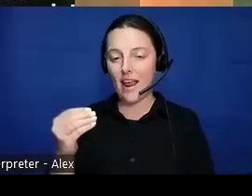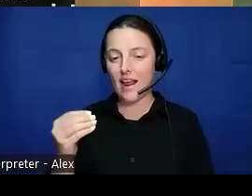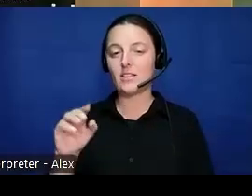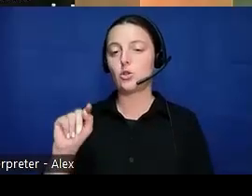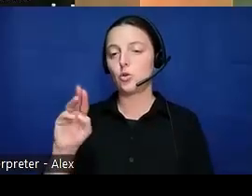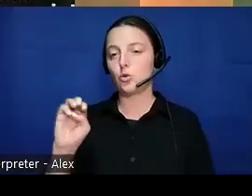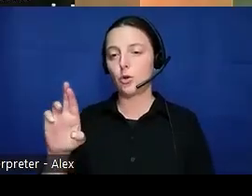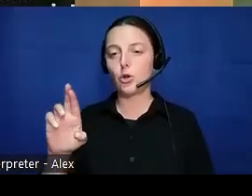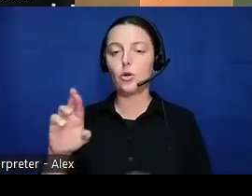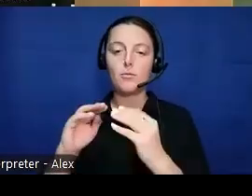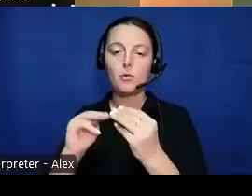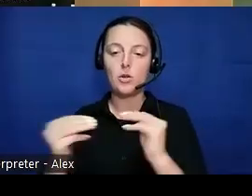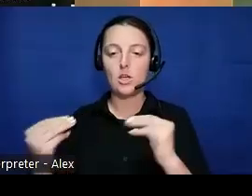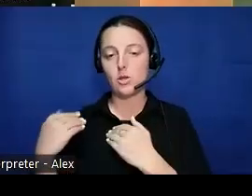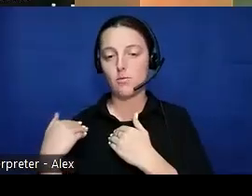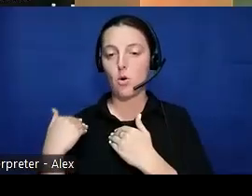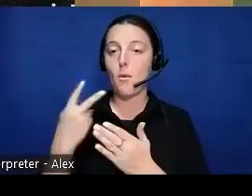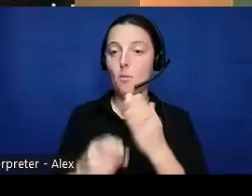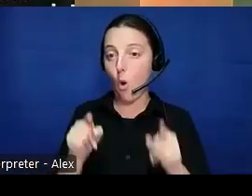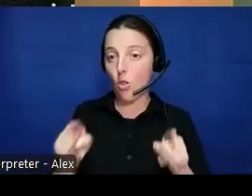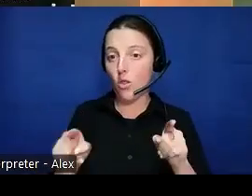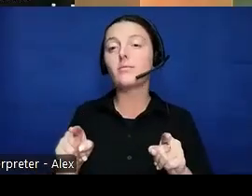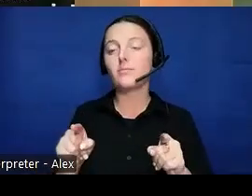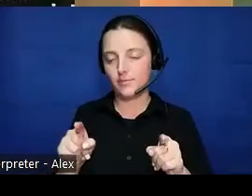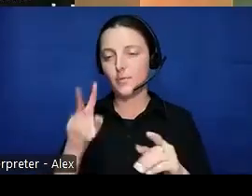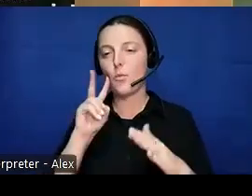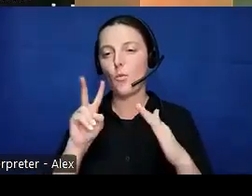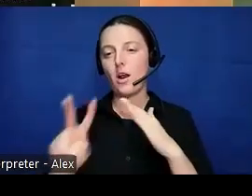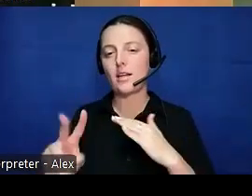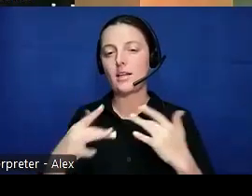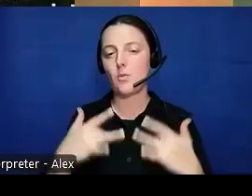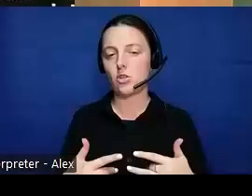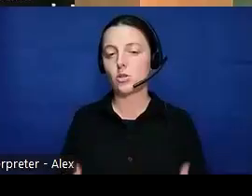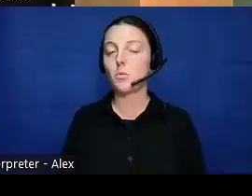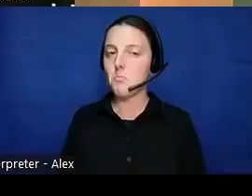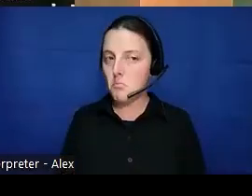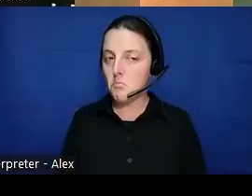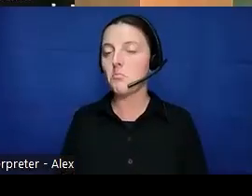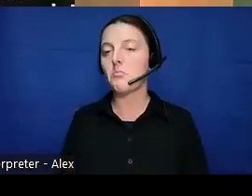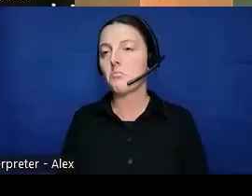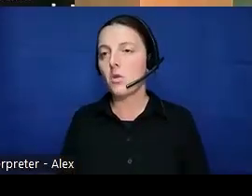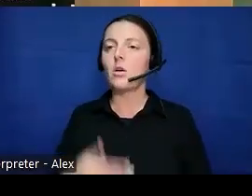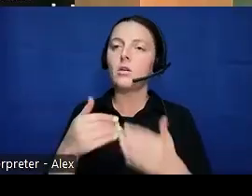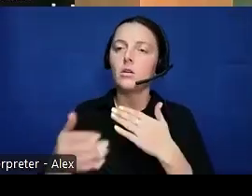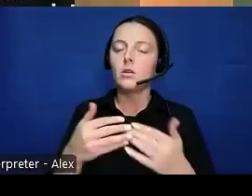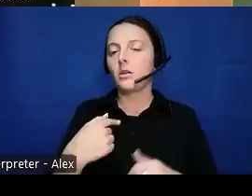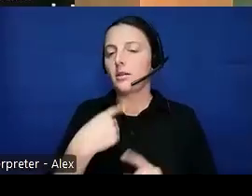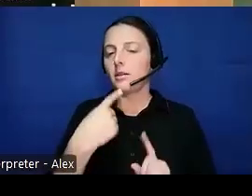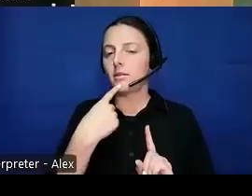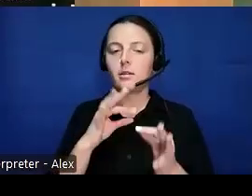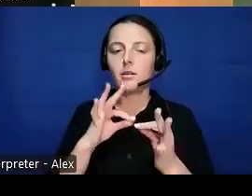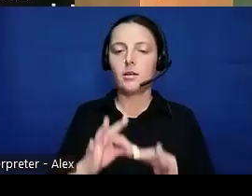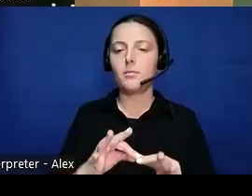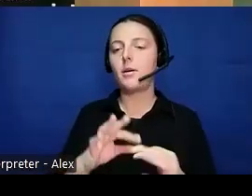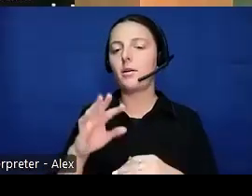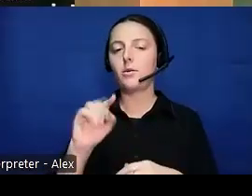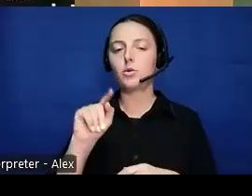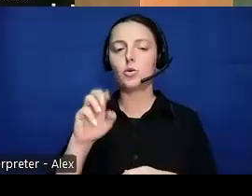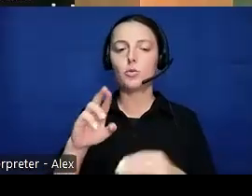of depression. Now despite what I said about tumor mutation burden, inflammation etc. um this